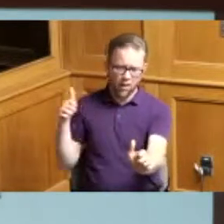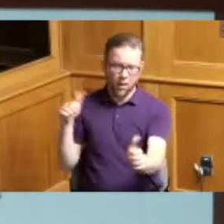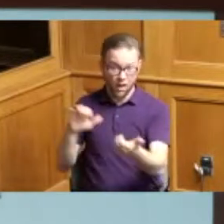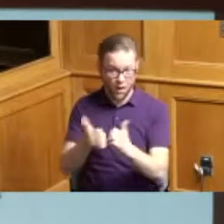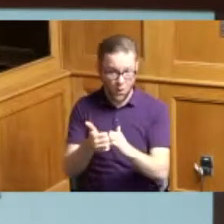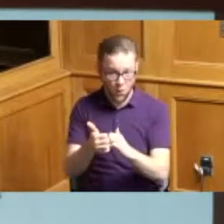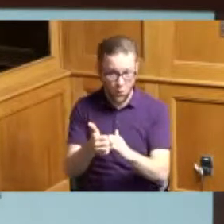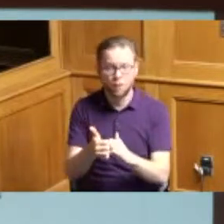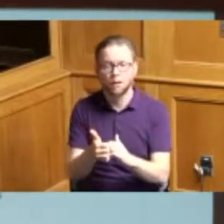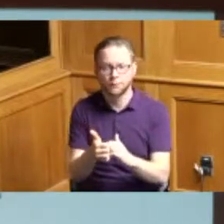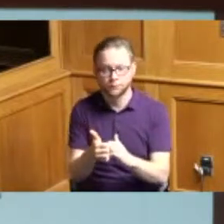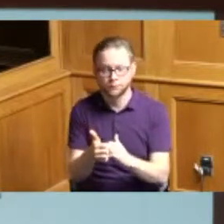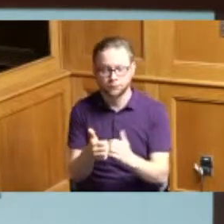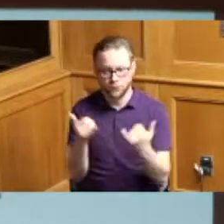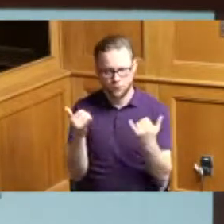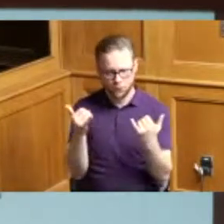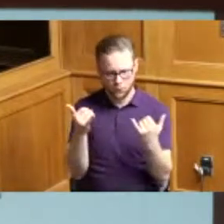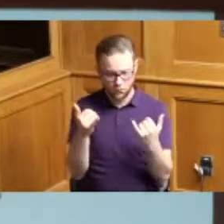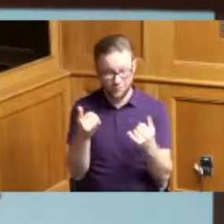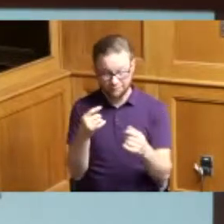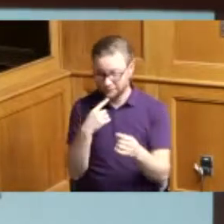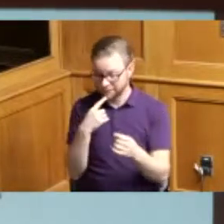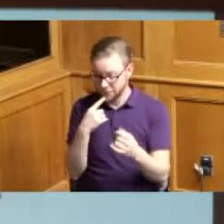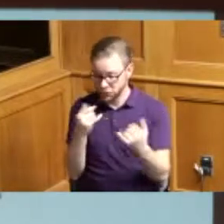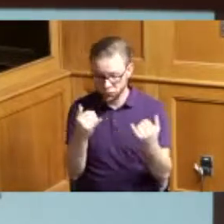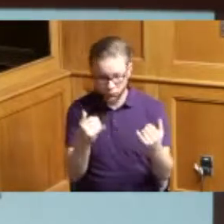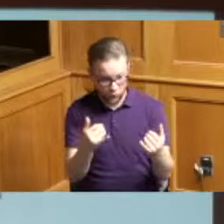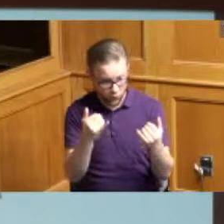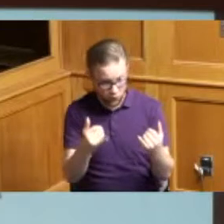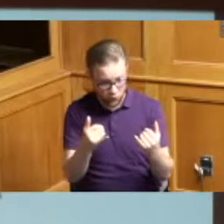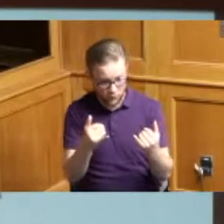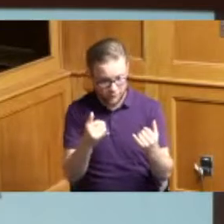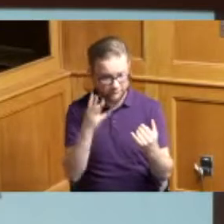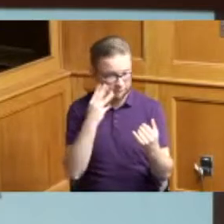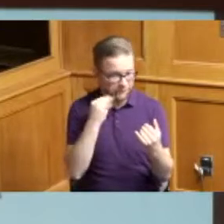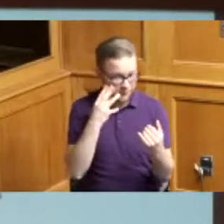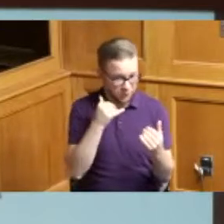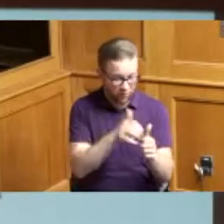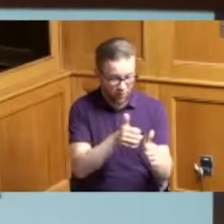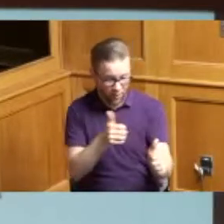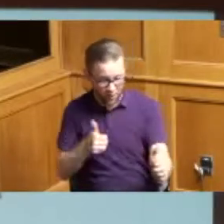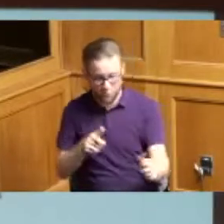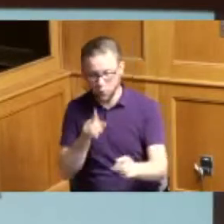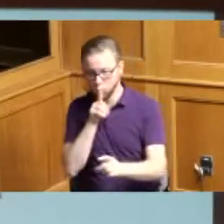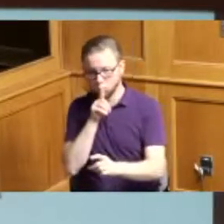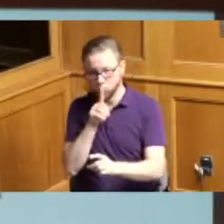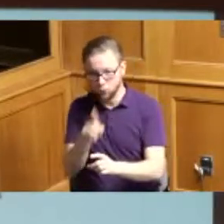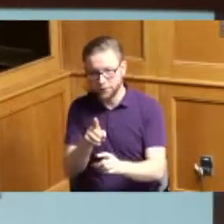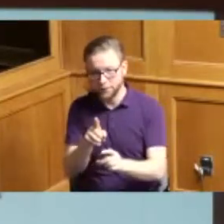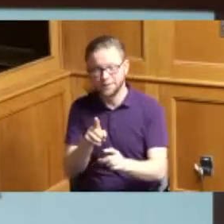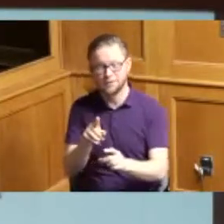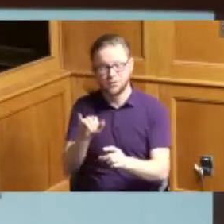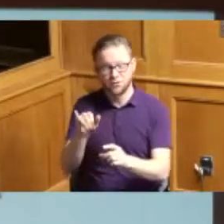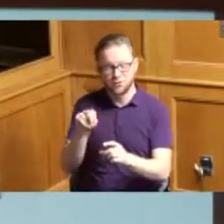it says we currently face a backlog we actually face the backlog as of January 12th of 2700